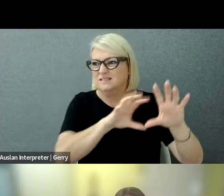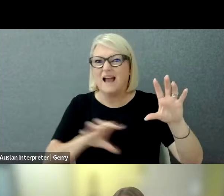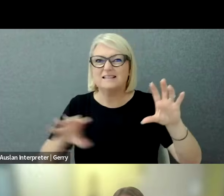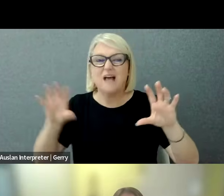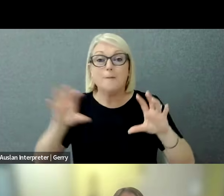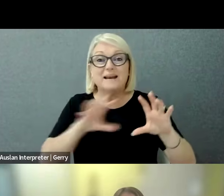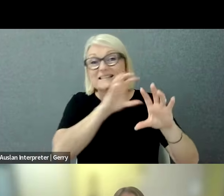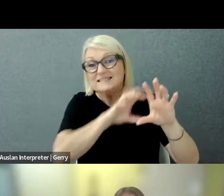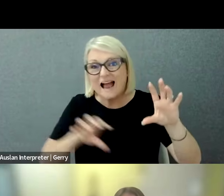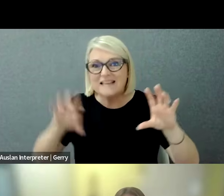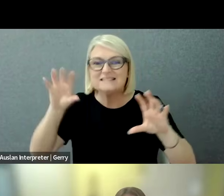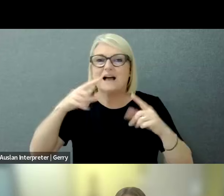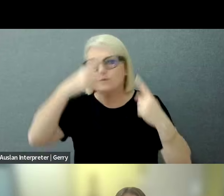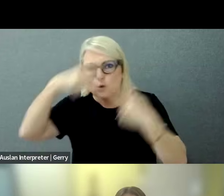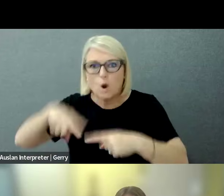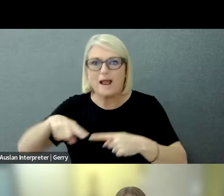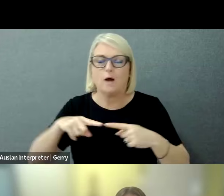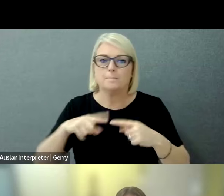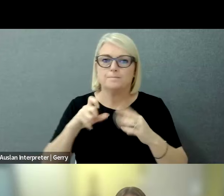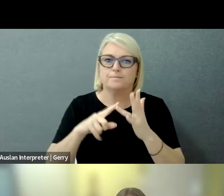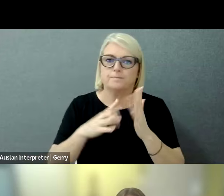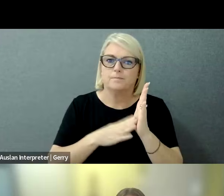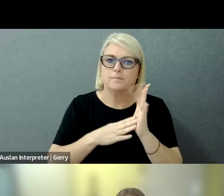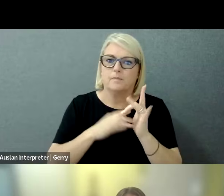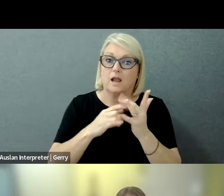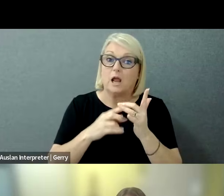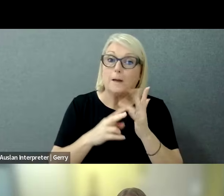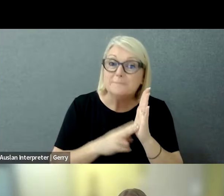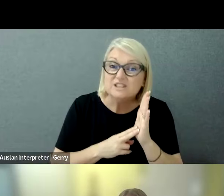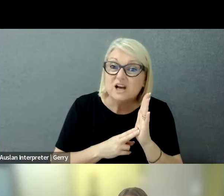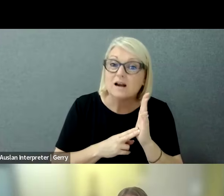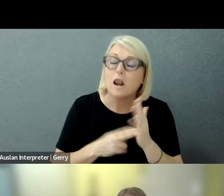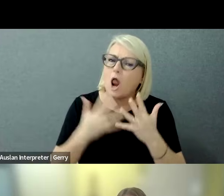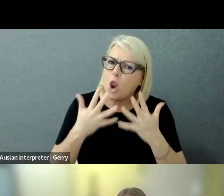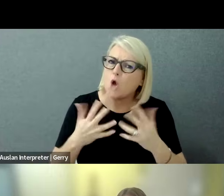out a commission. There are some real live issues for states. But if there's enough risk appetite